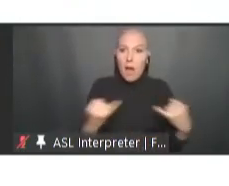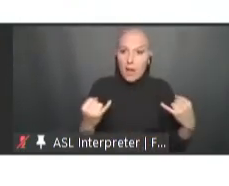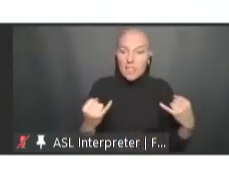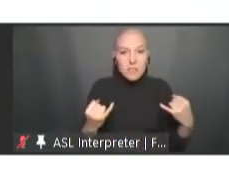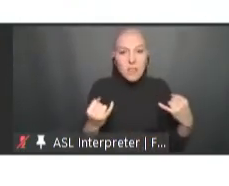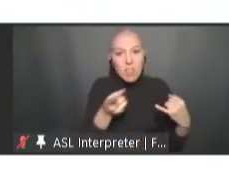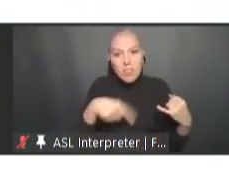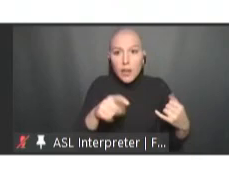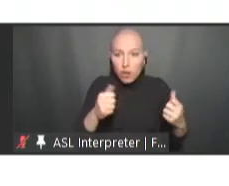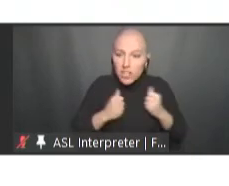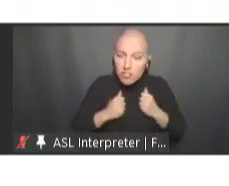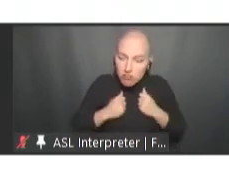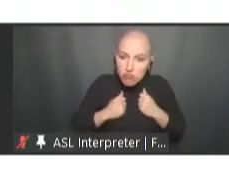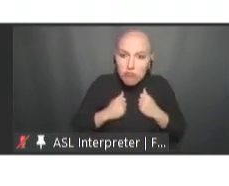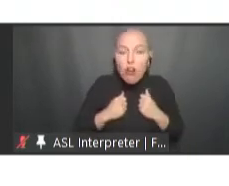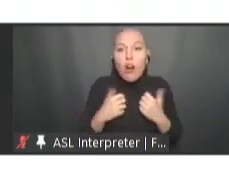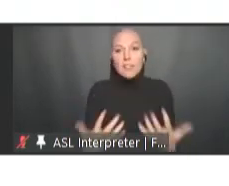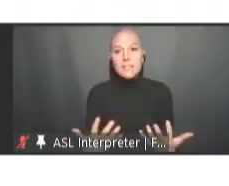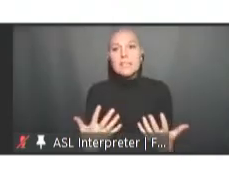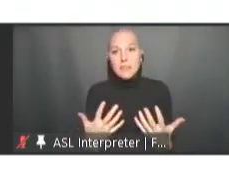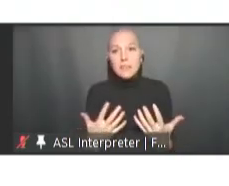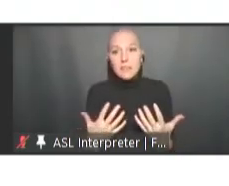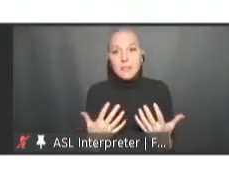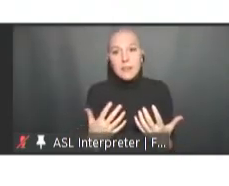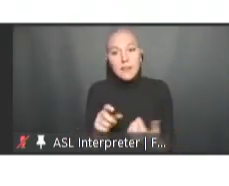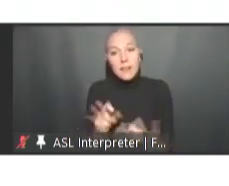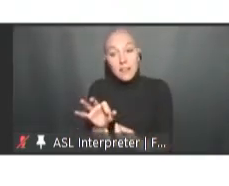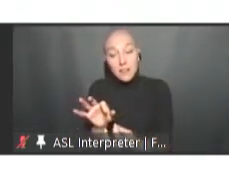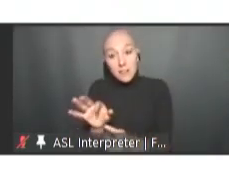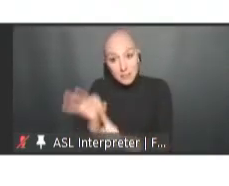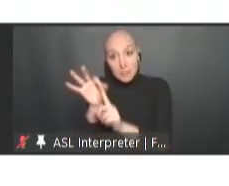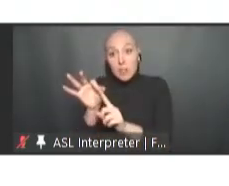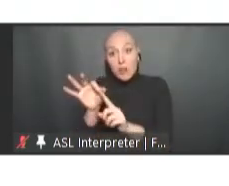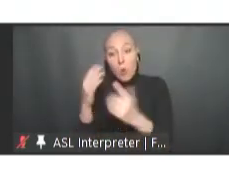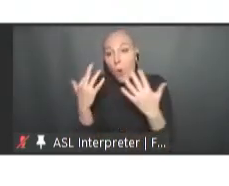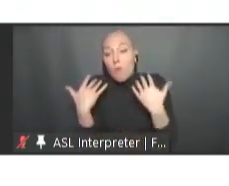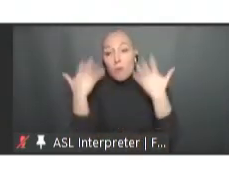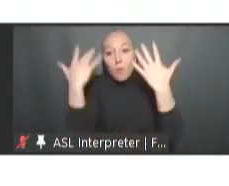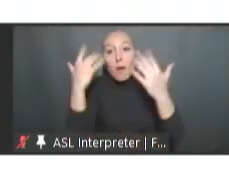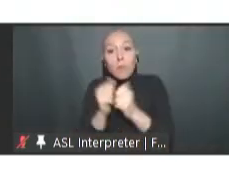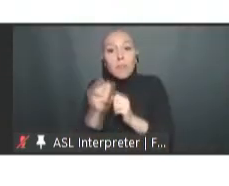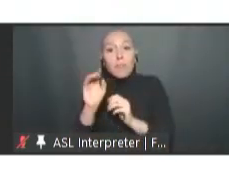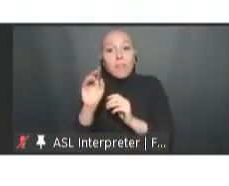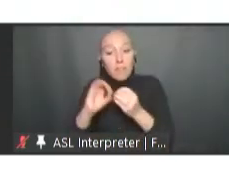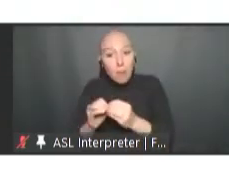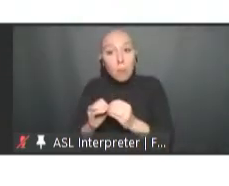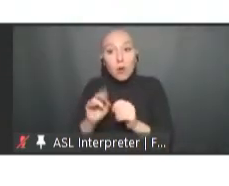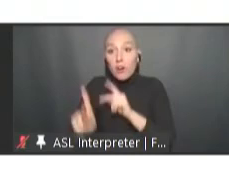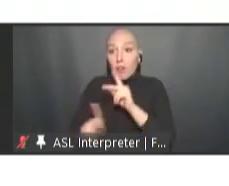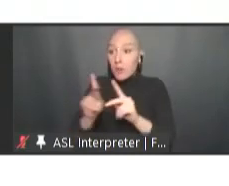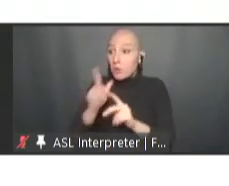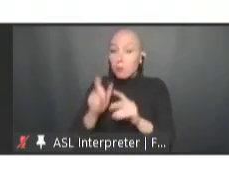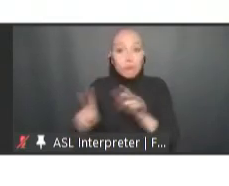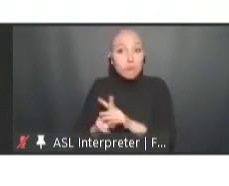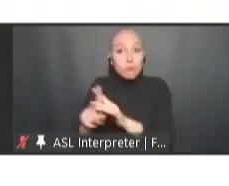overwhelmed with the number of patients who are coming into our hospitals, and, unfortunately,